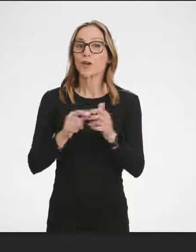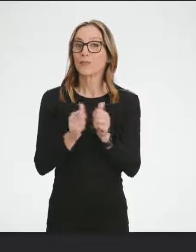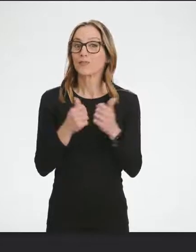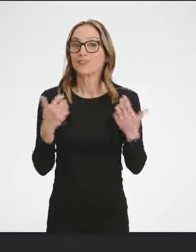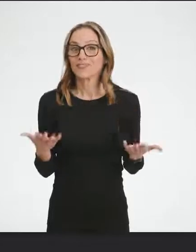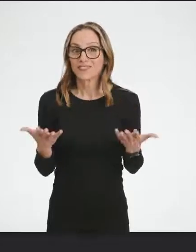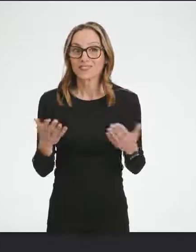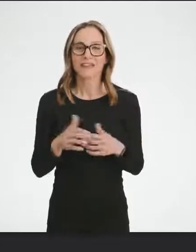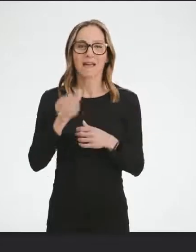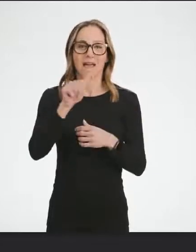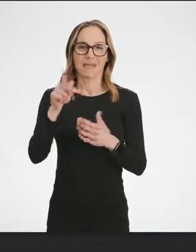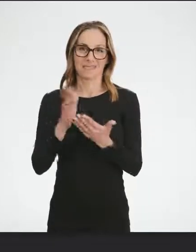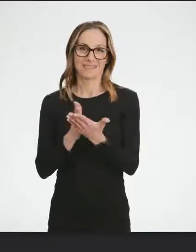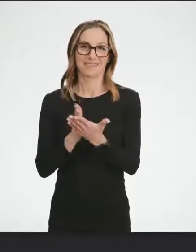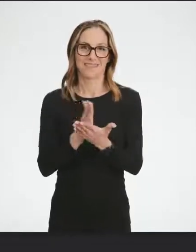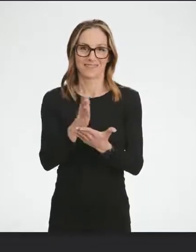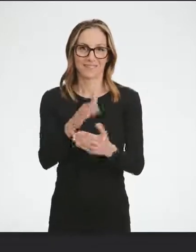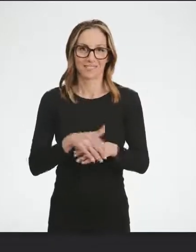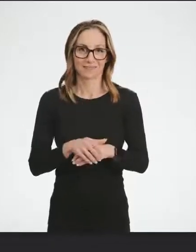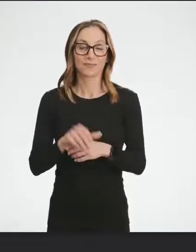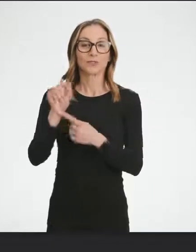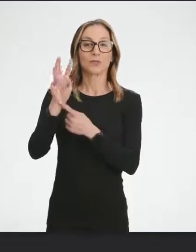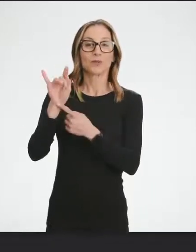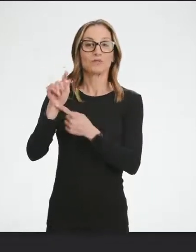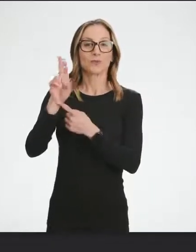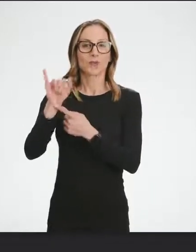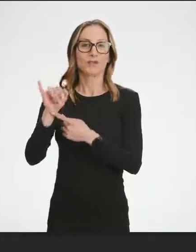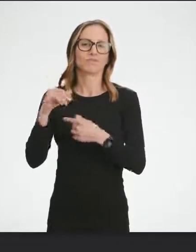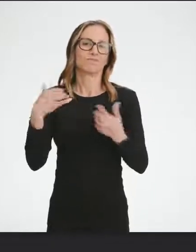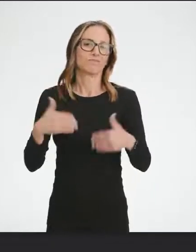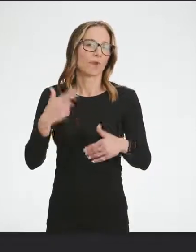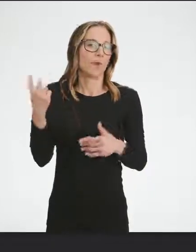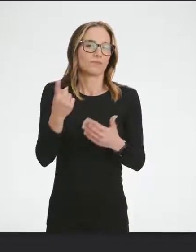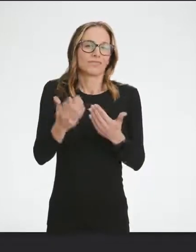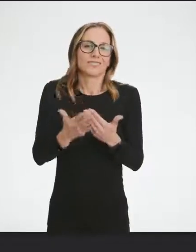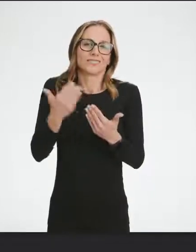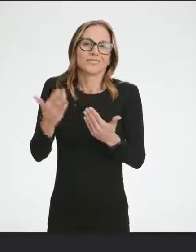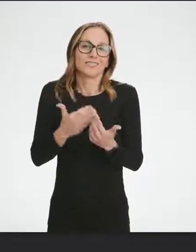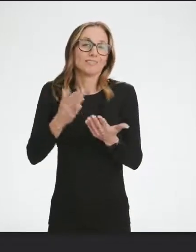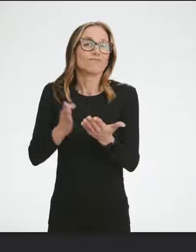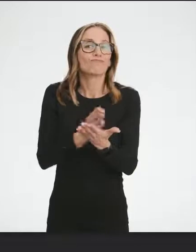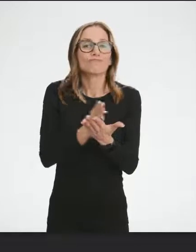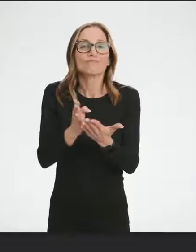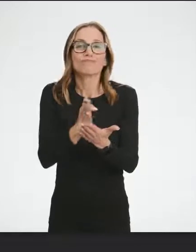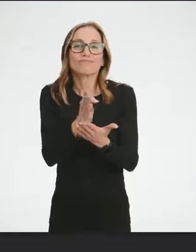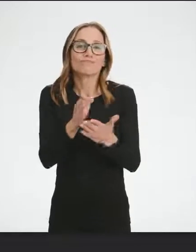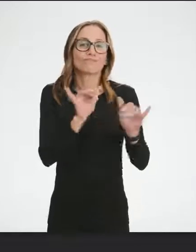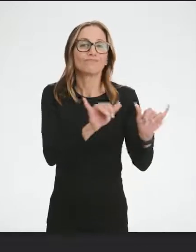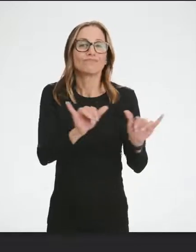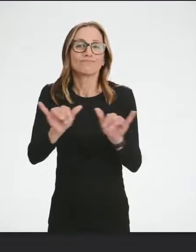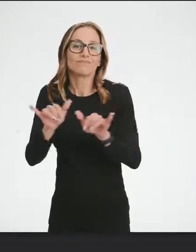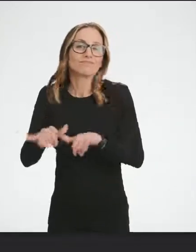With SwiftUI, it has always been easy to create the common kinds of navigation hierarchies found in many apps.